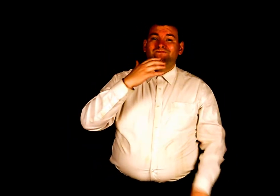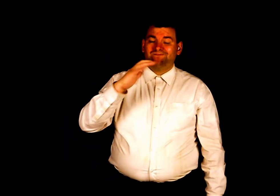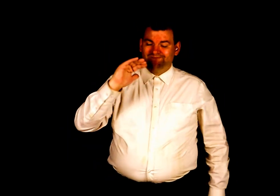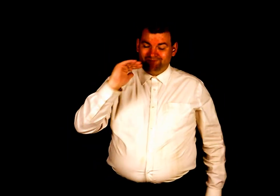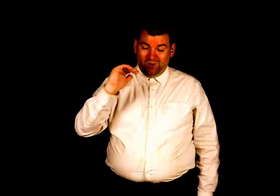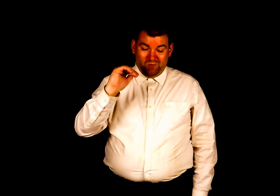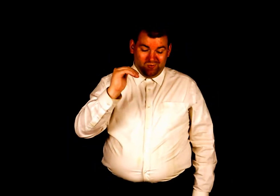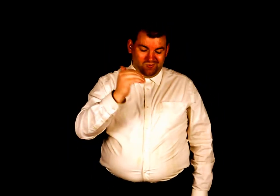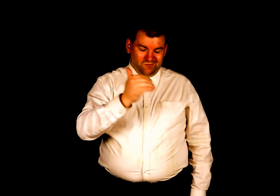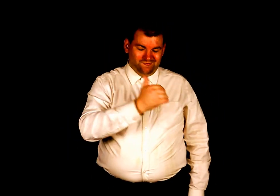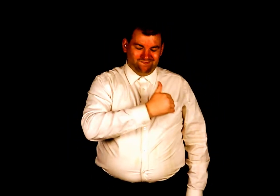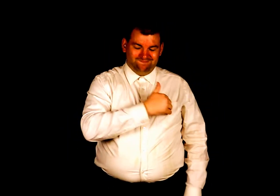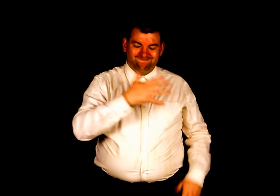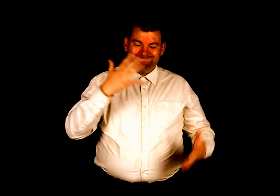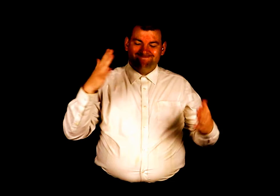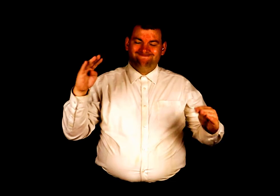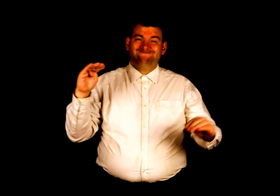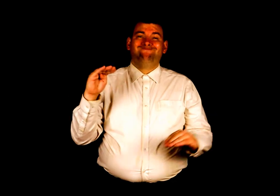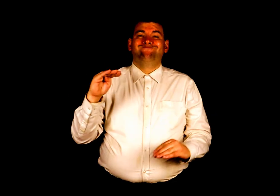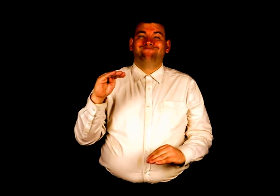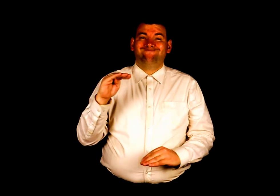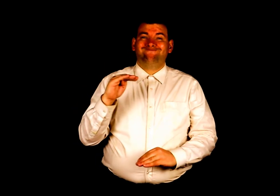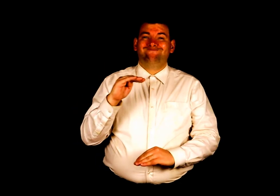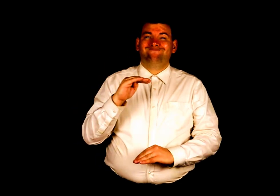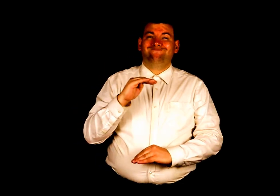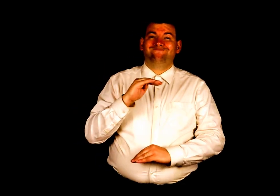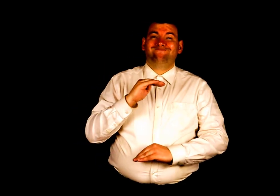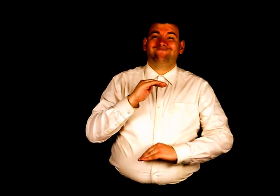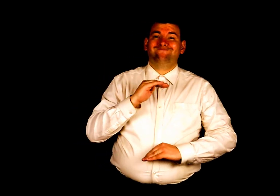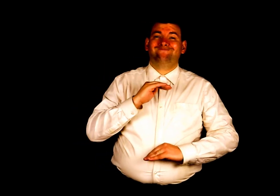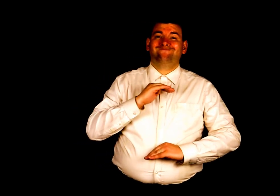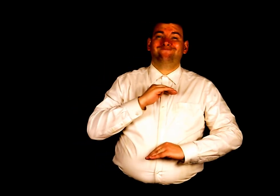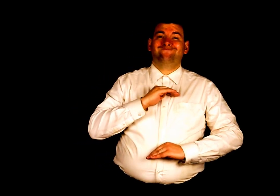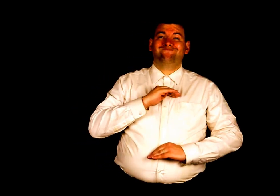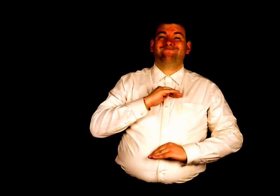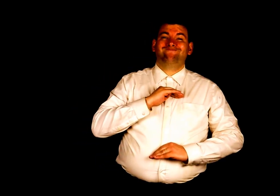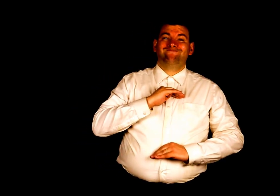of the cure for my soul